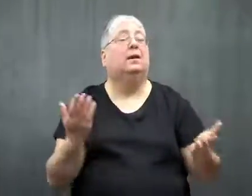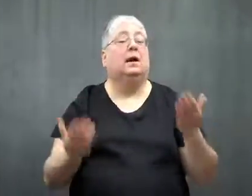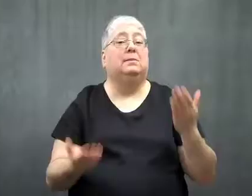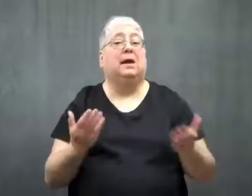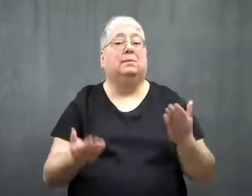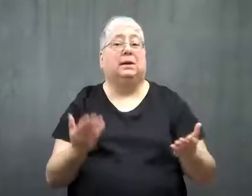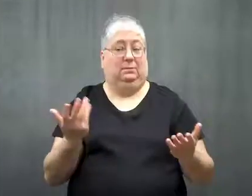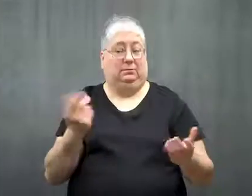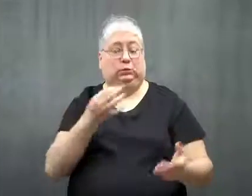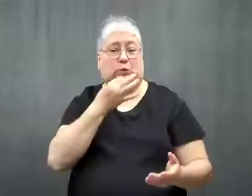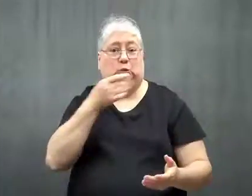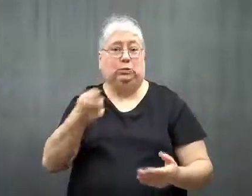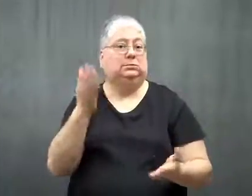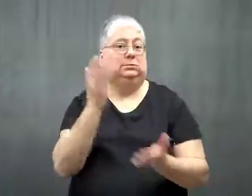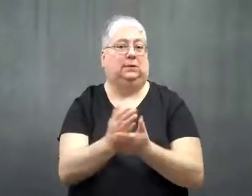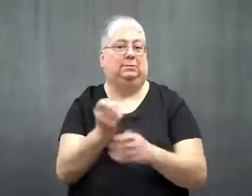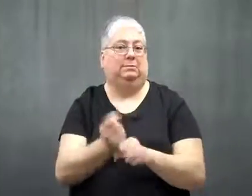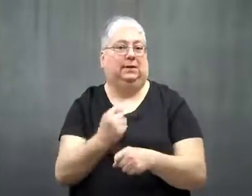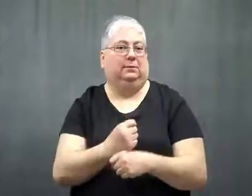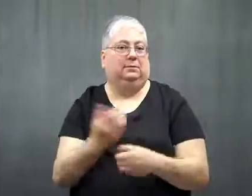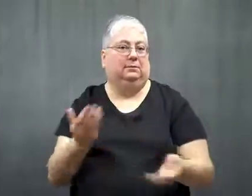might go out of production.